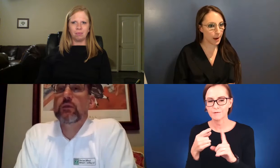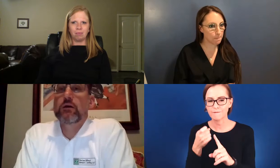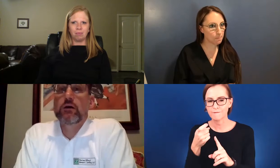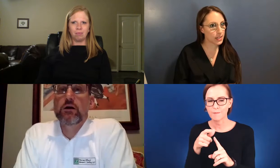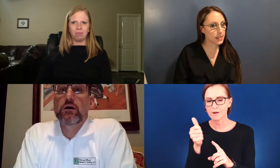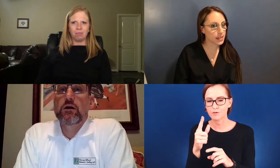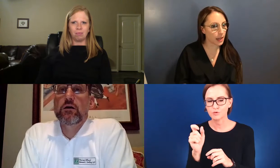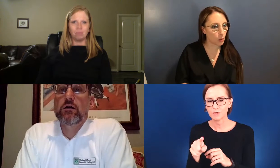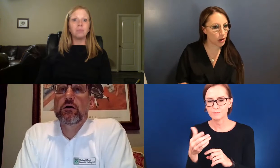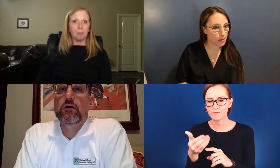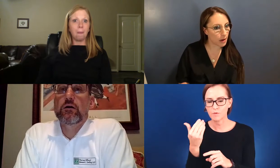Yeah, it's the second one.